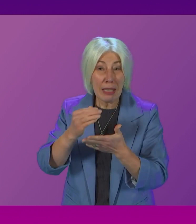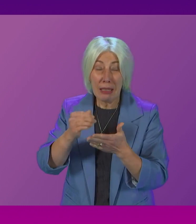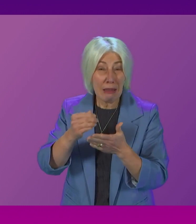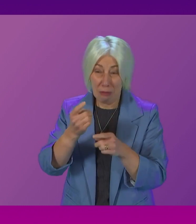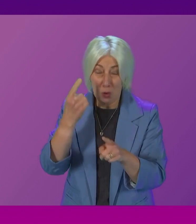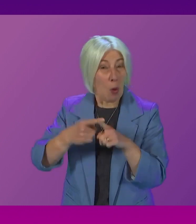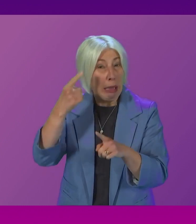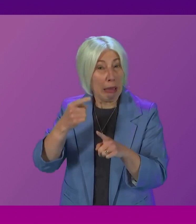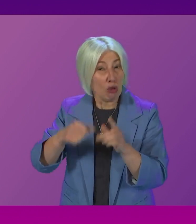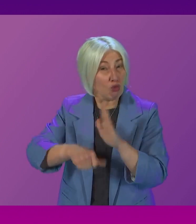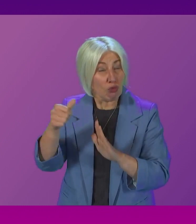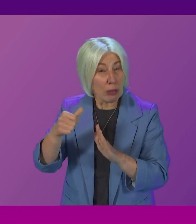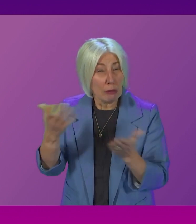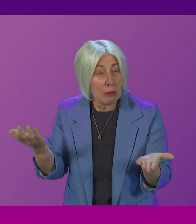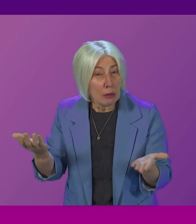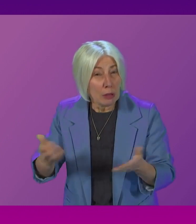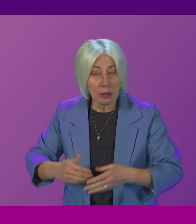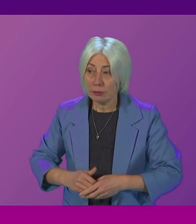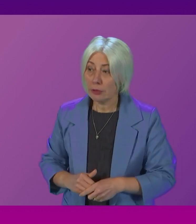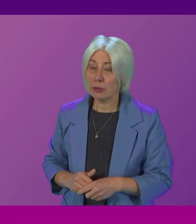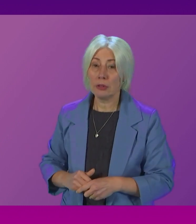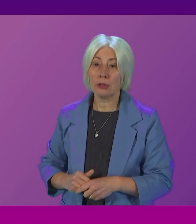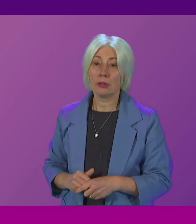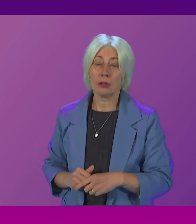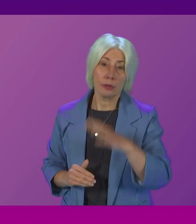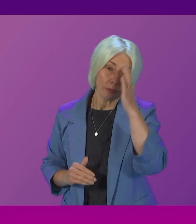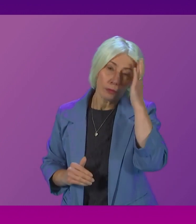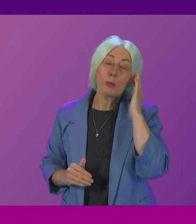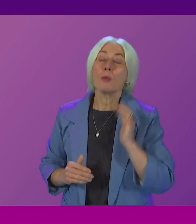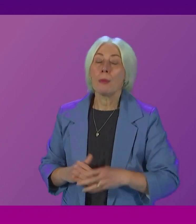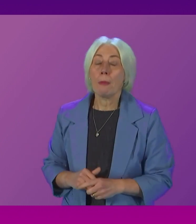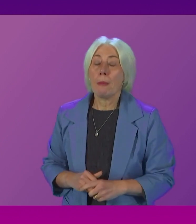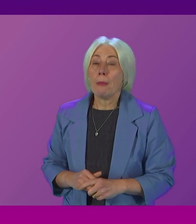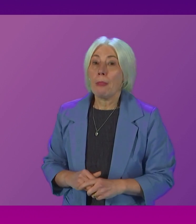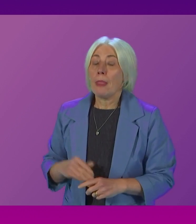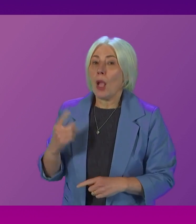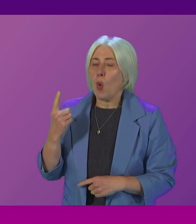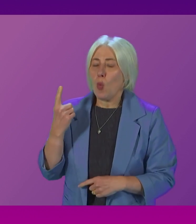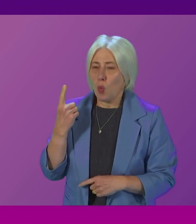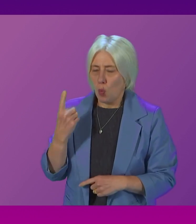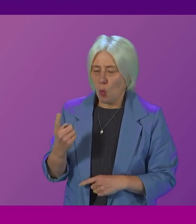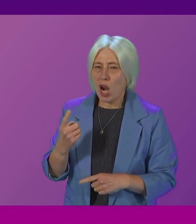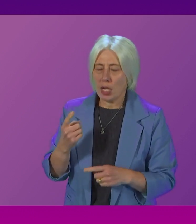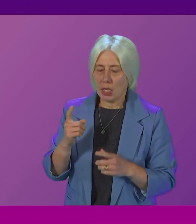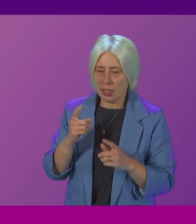I will make two points—one particular and the other more general. On the